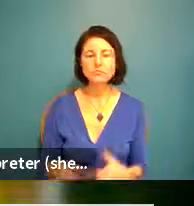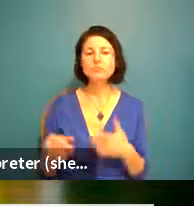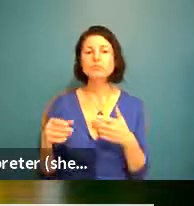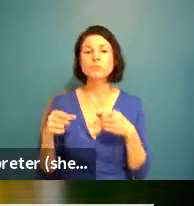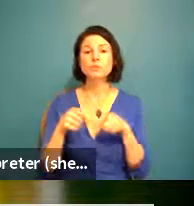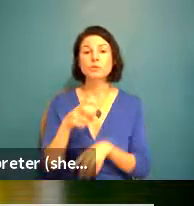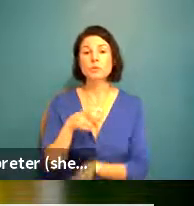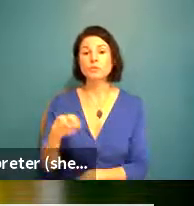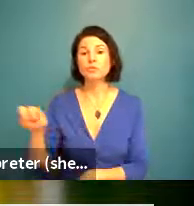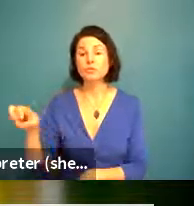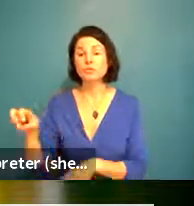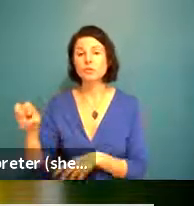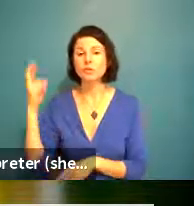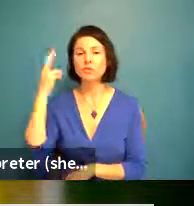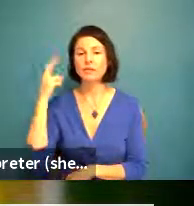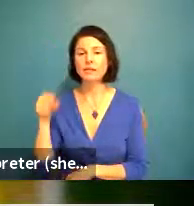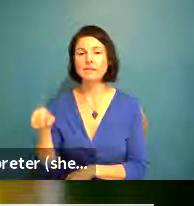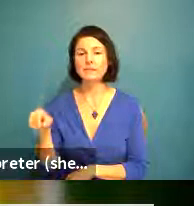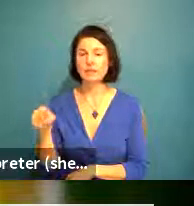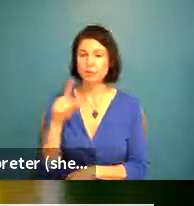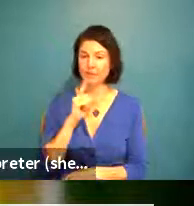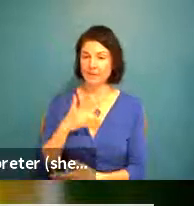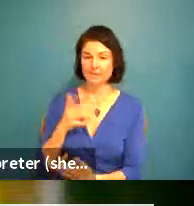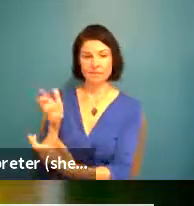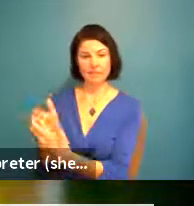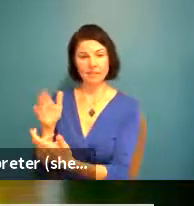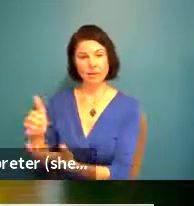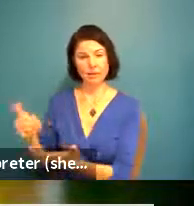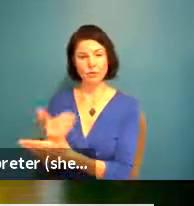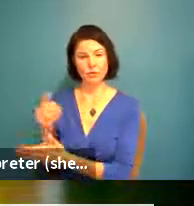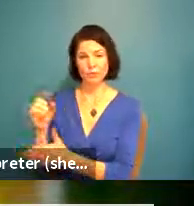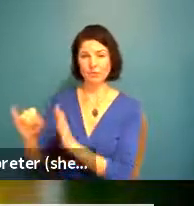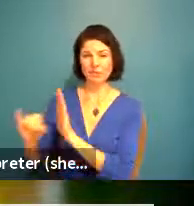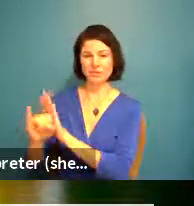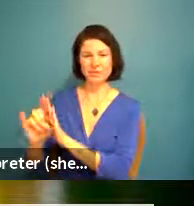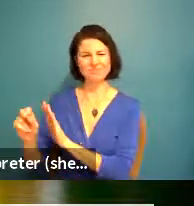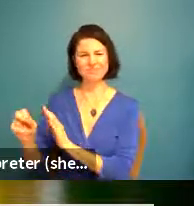were a bit more non binary, or you know, just, you know, gender non conforming woman or something like that.